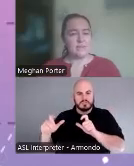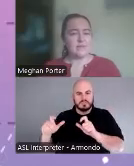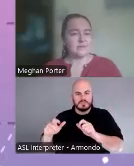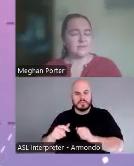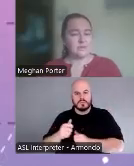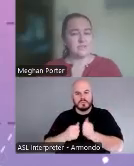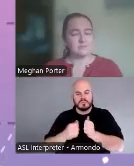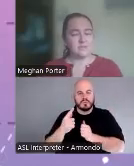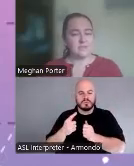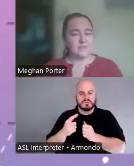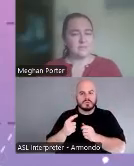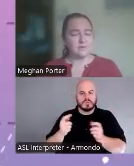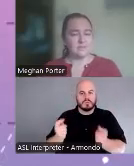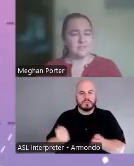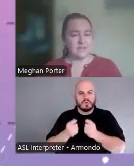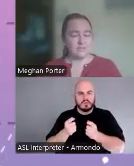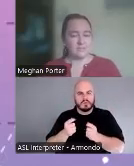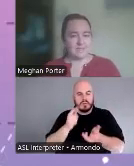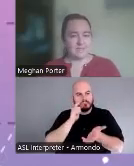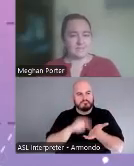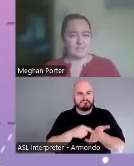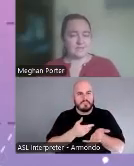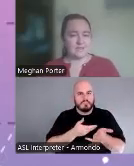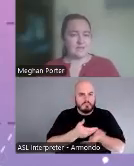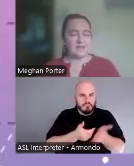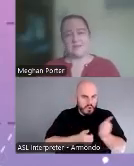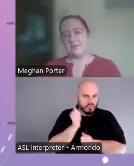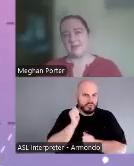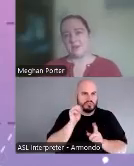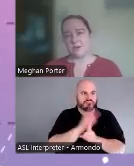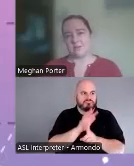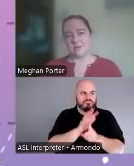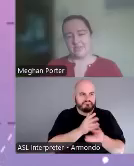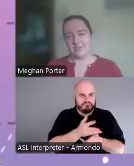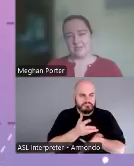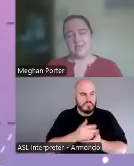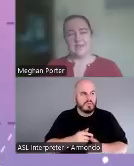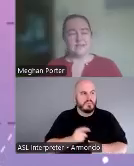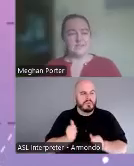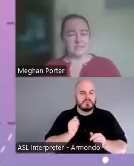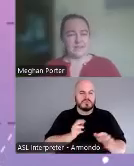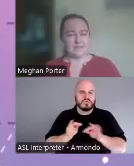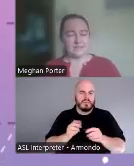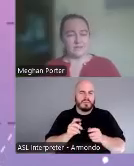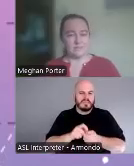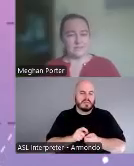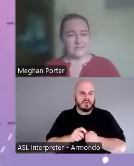I'm not going to read them or describe them in detail. Again, you can go and look at the slides on the website